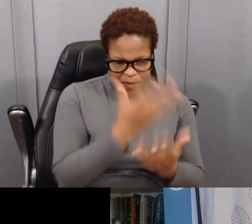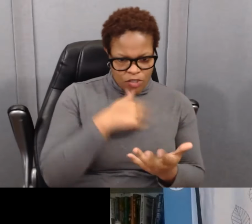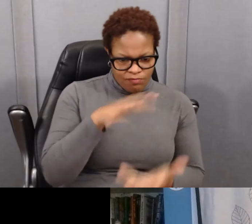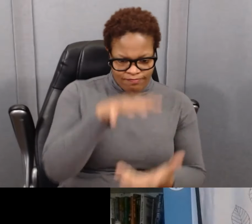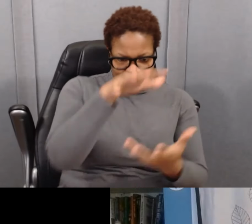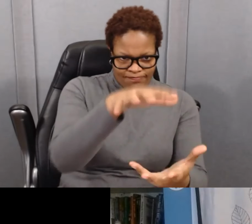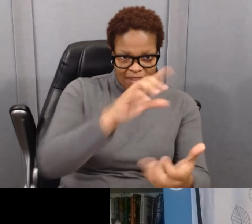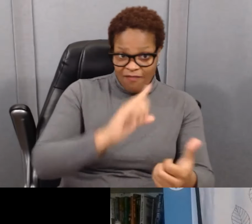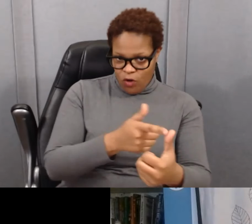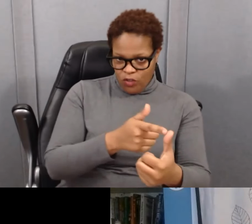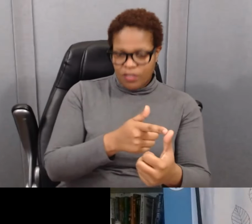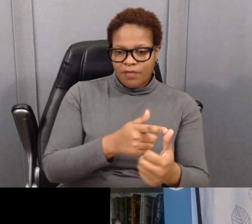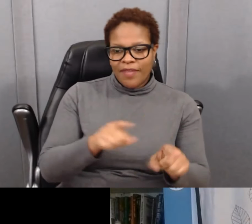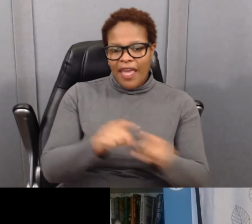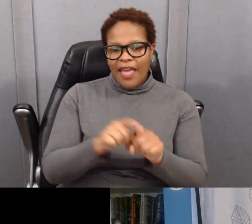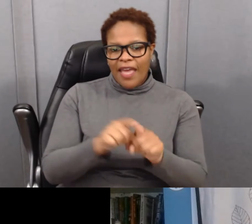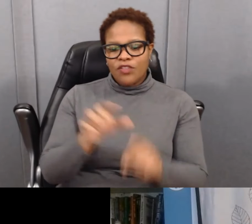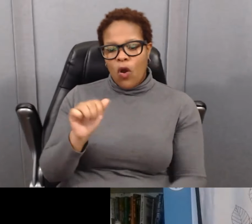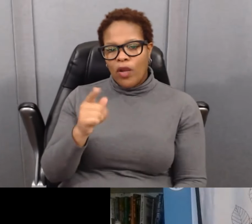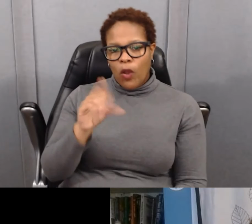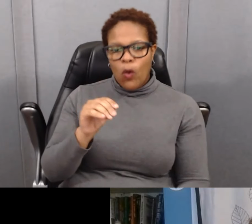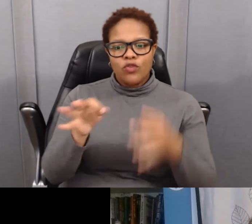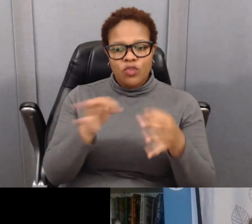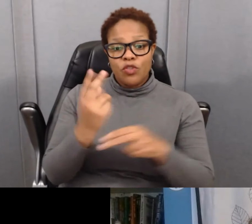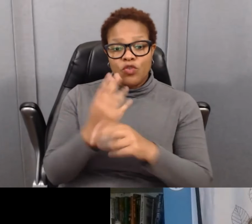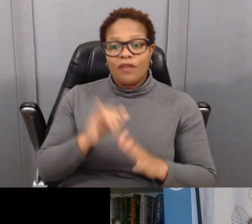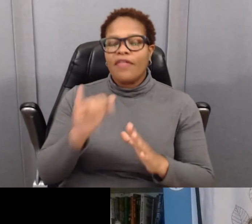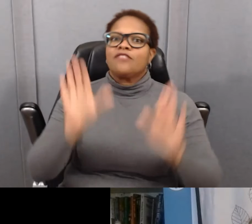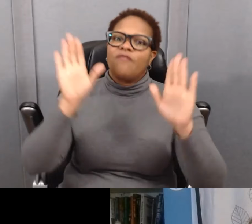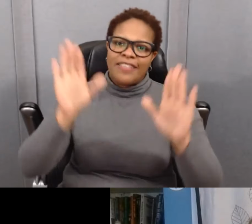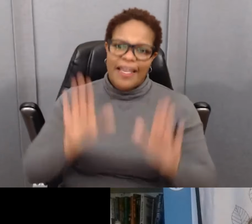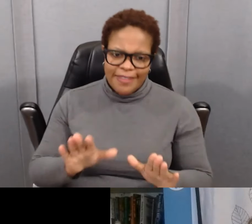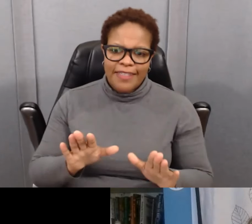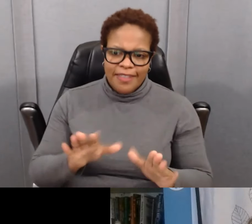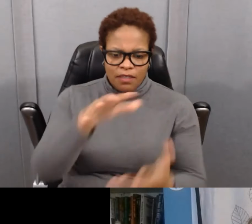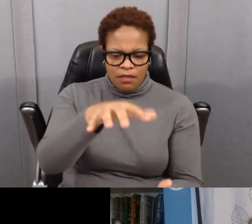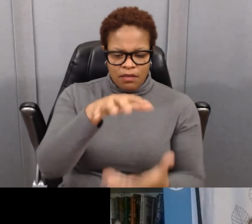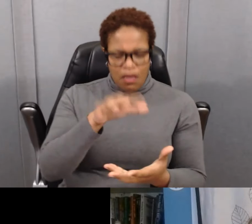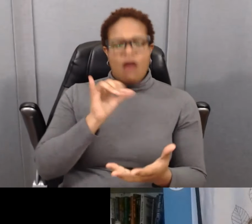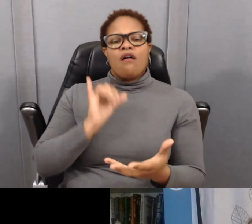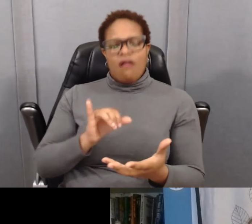And as a audio description user, that's fantastic. And there's so many creative ways to go about it.